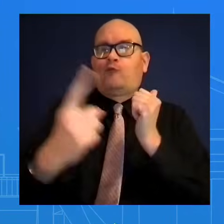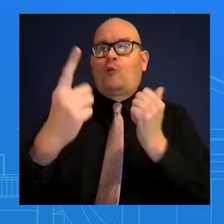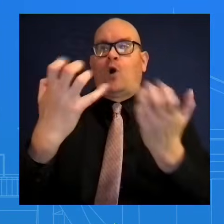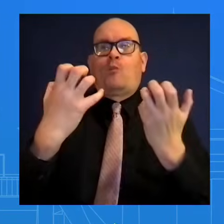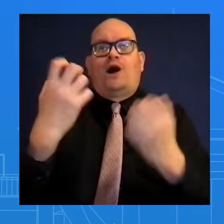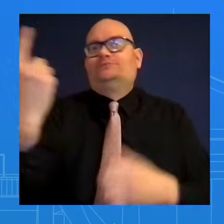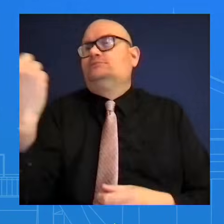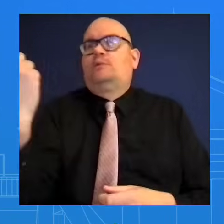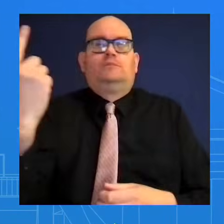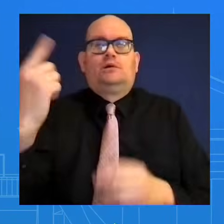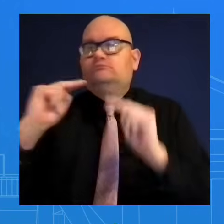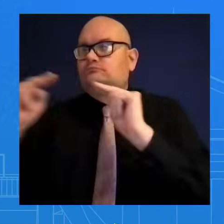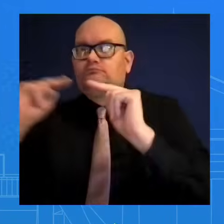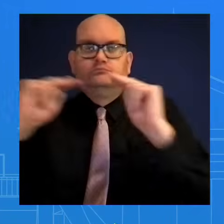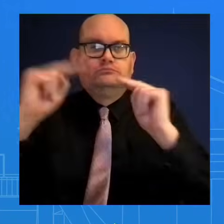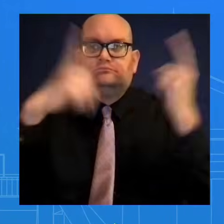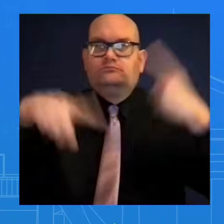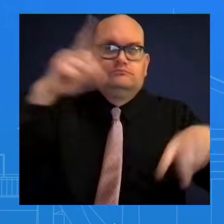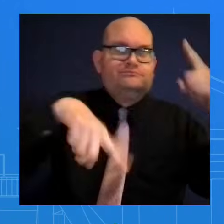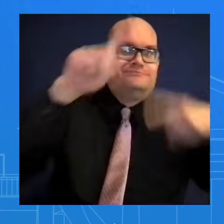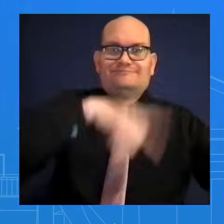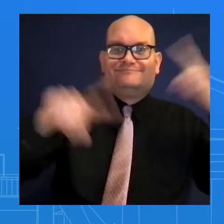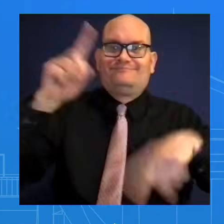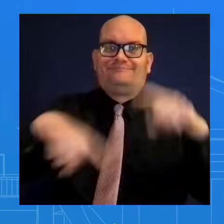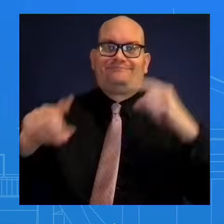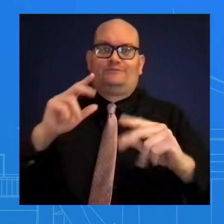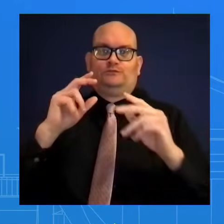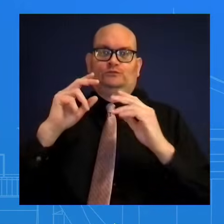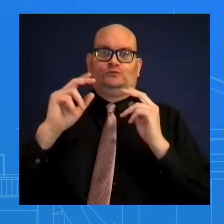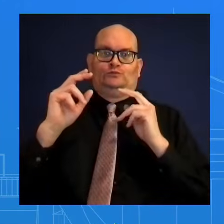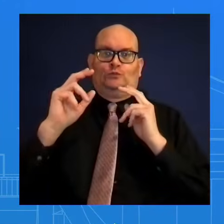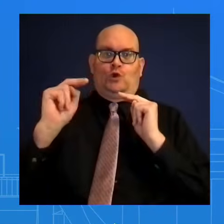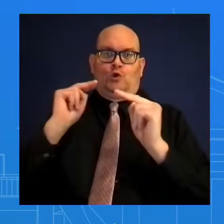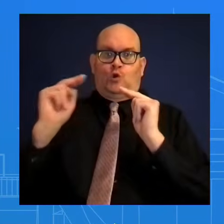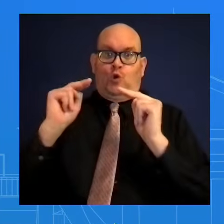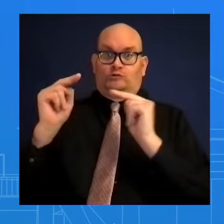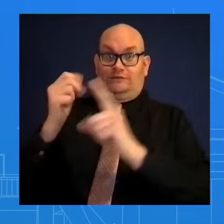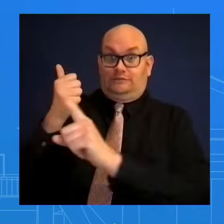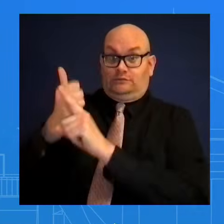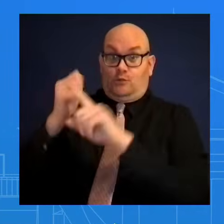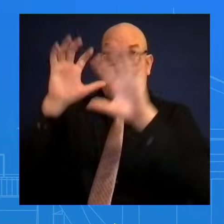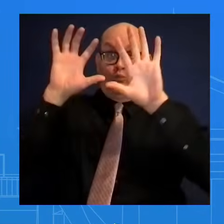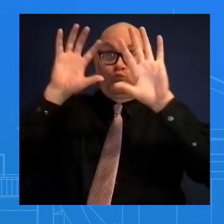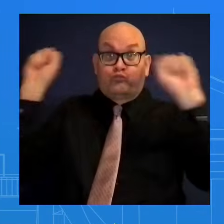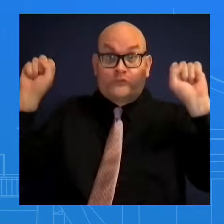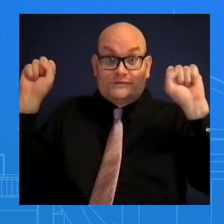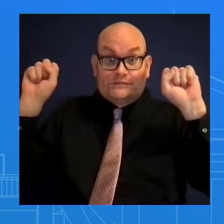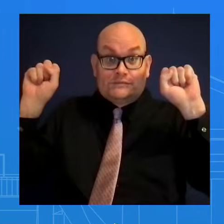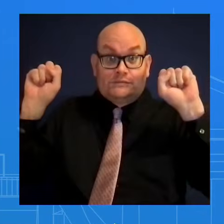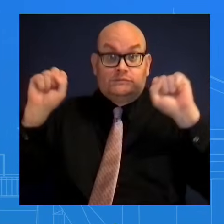What the President tried to do is protect the gains that he made -- historic gains that he made these last two years